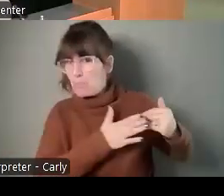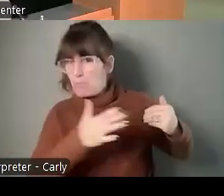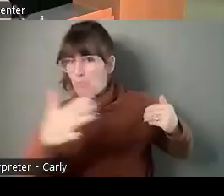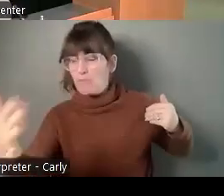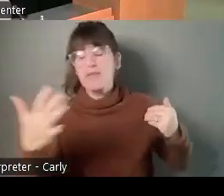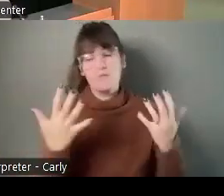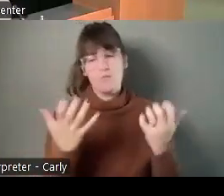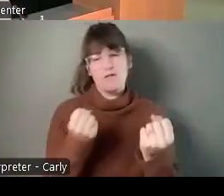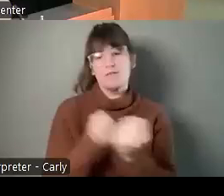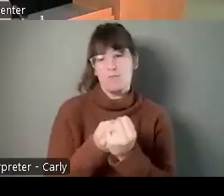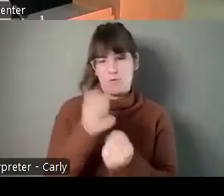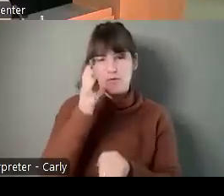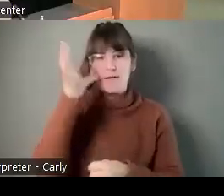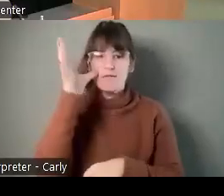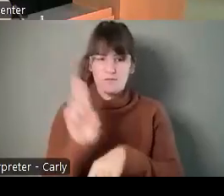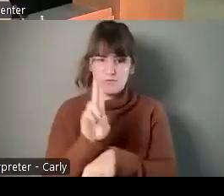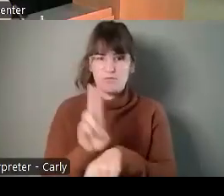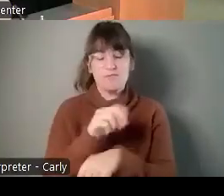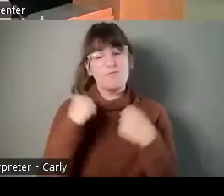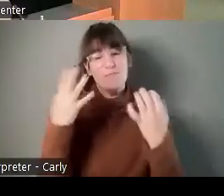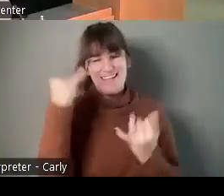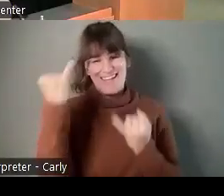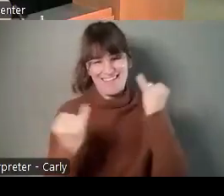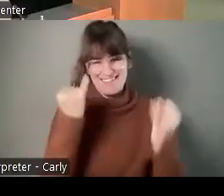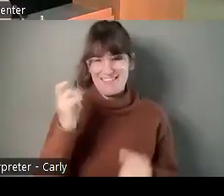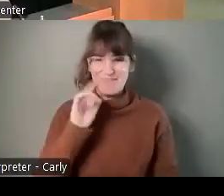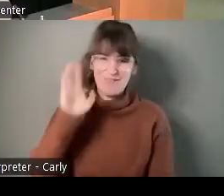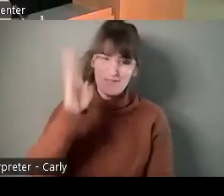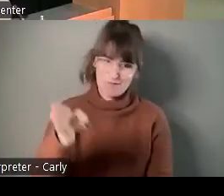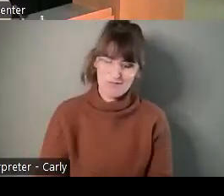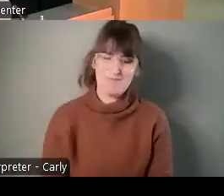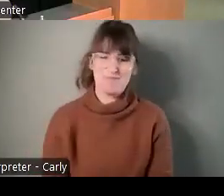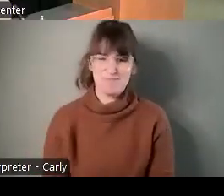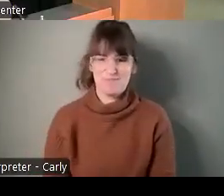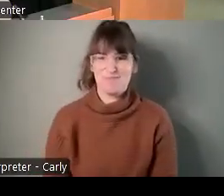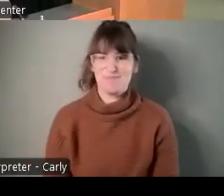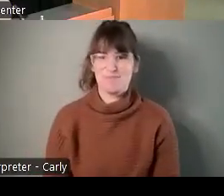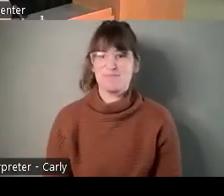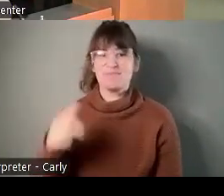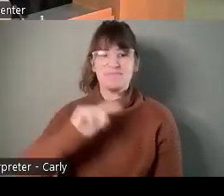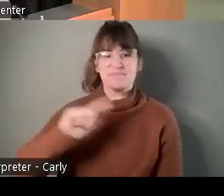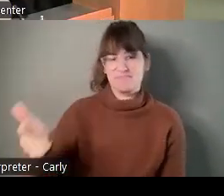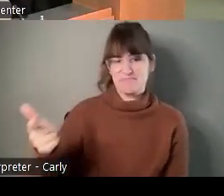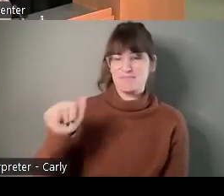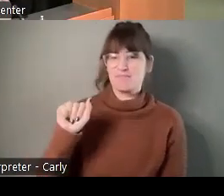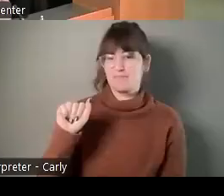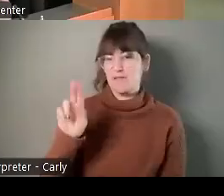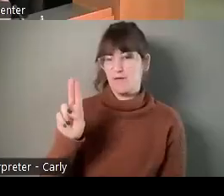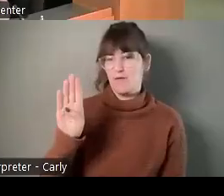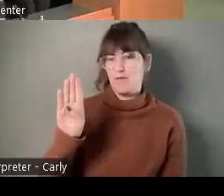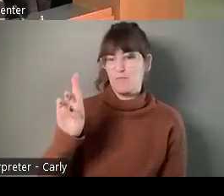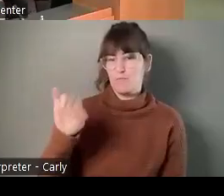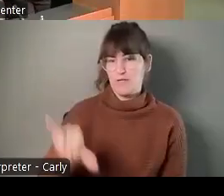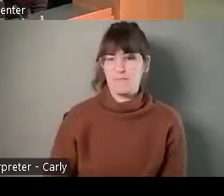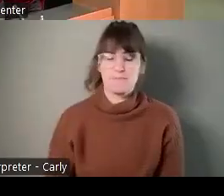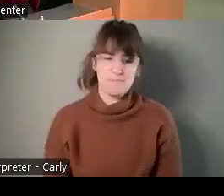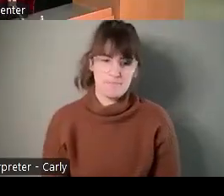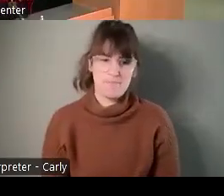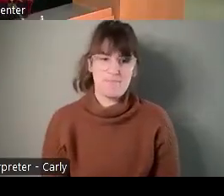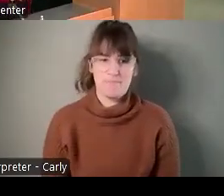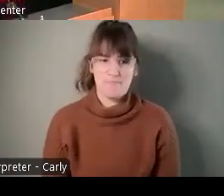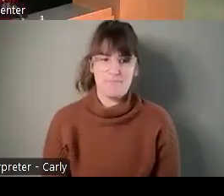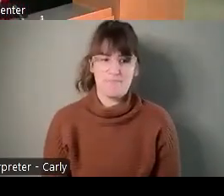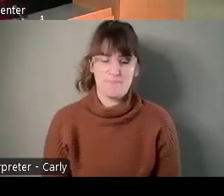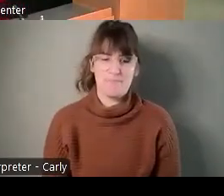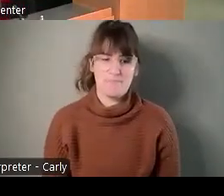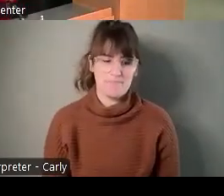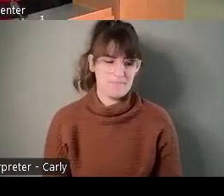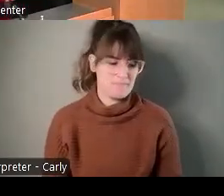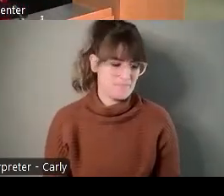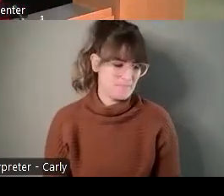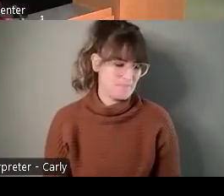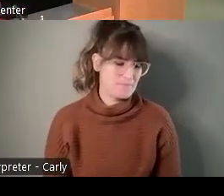in using that. So, we have a lot of ideas for the future. Um, so I will pass that off to Aubrey.